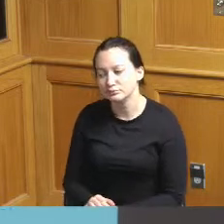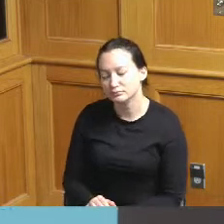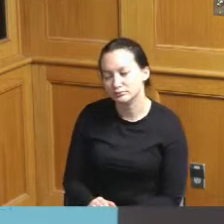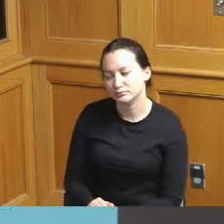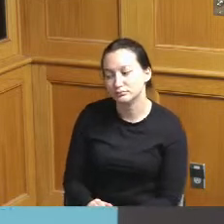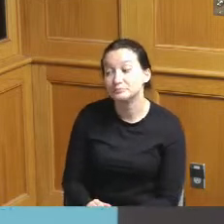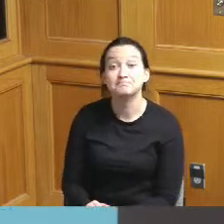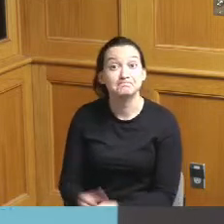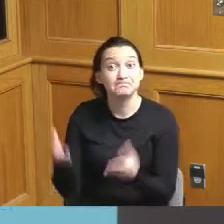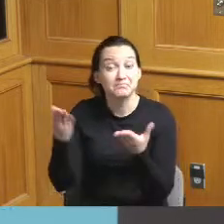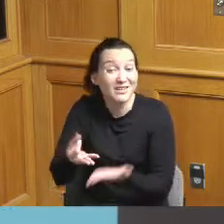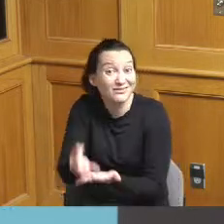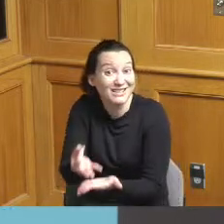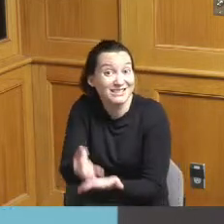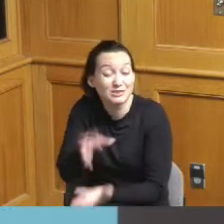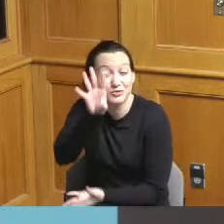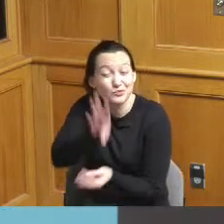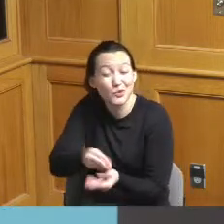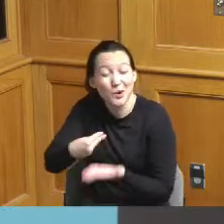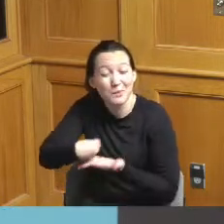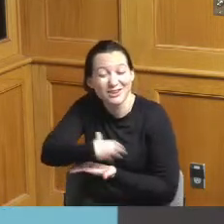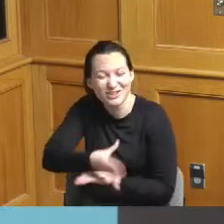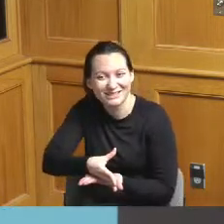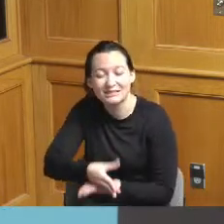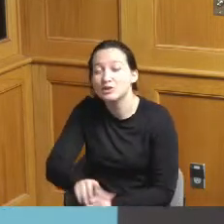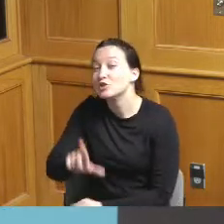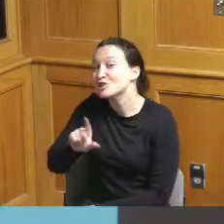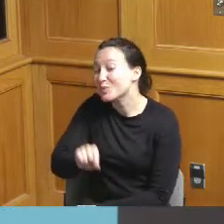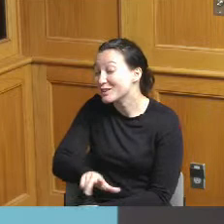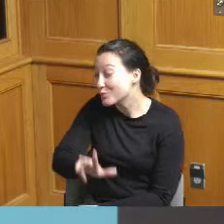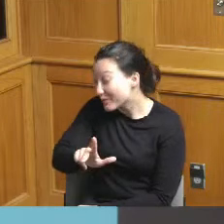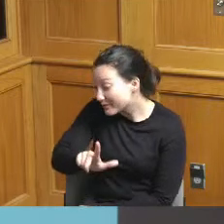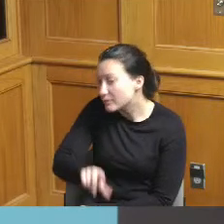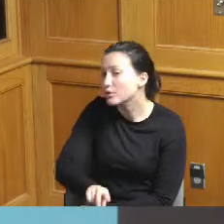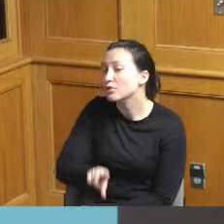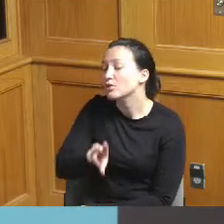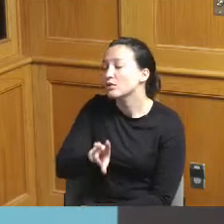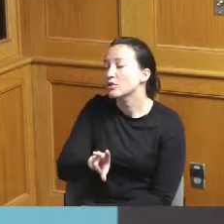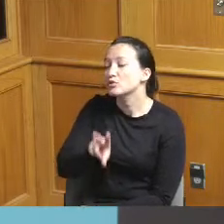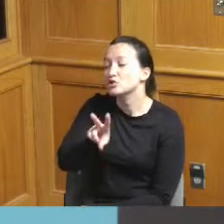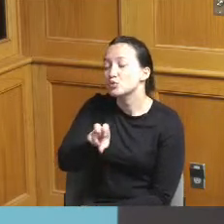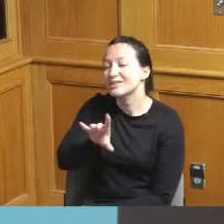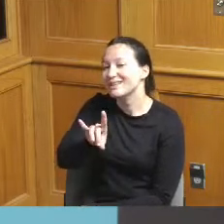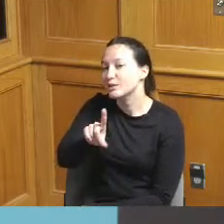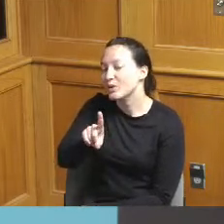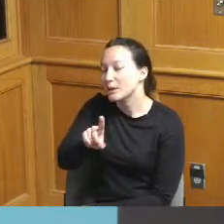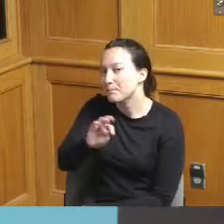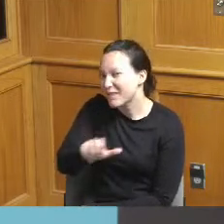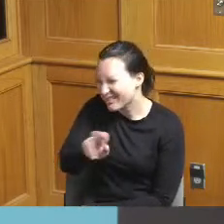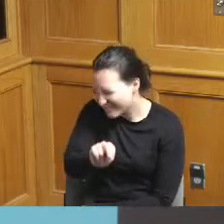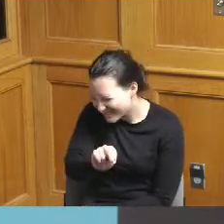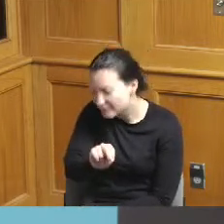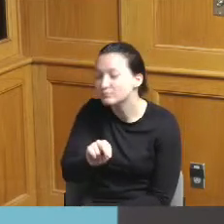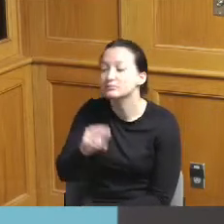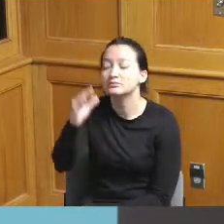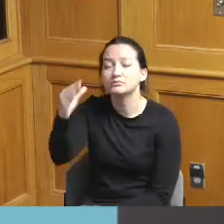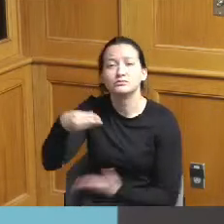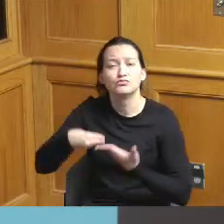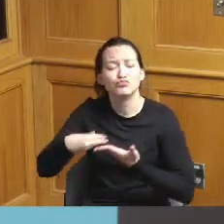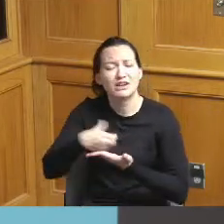all right so finances our total budget for 2023 is to 281 million dollars revenue is generally built